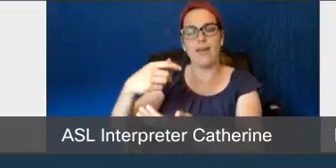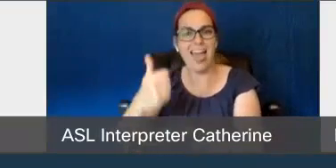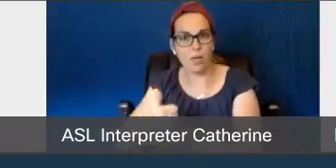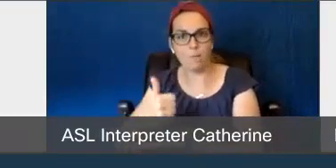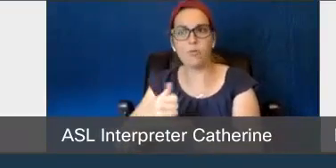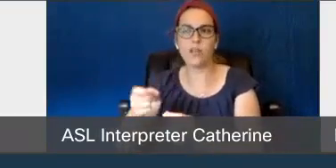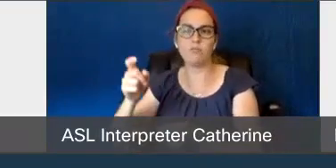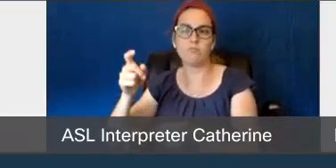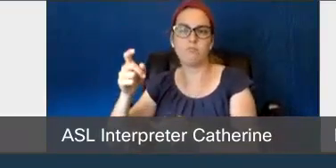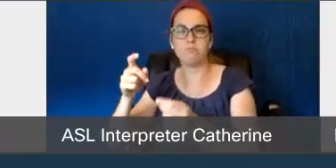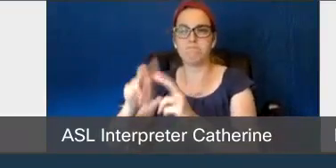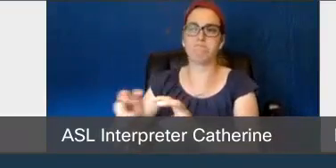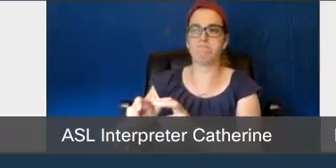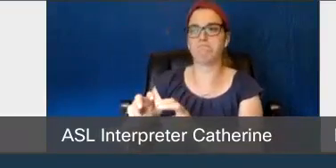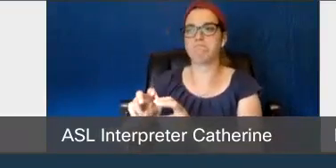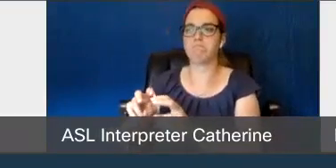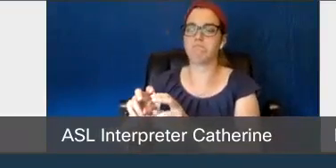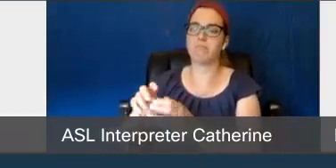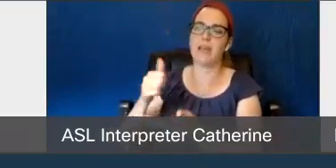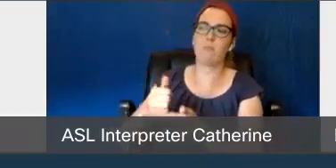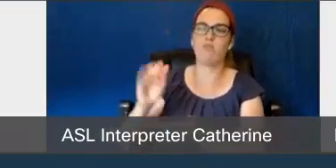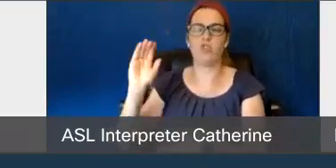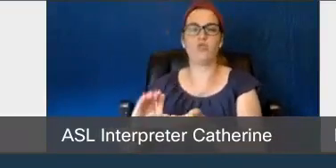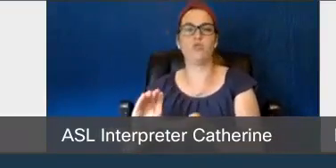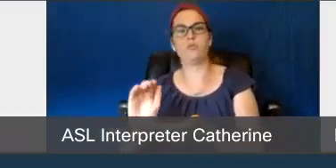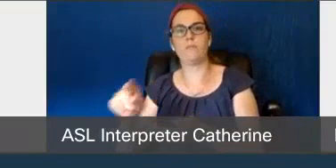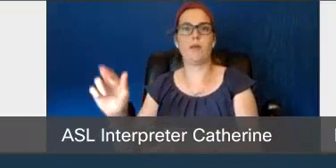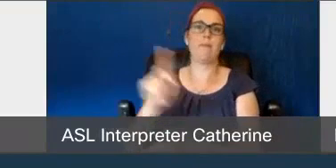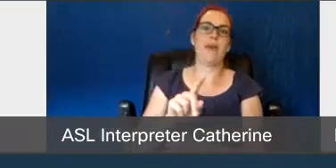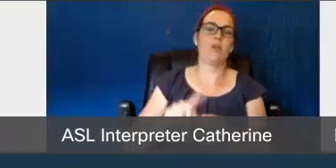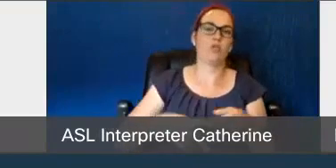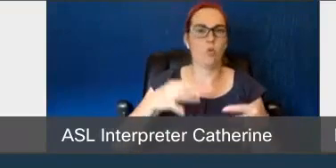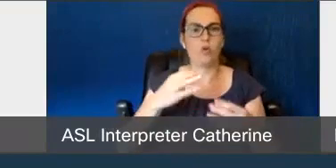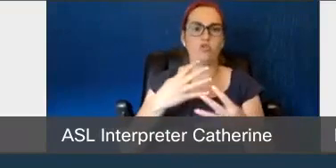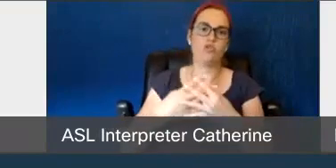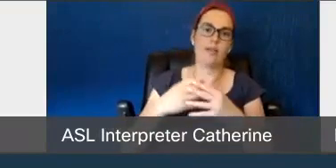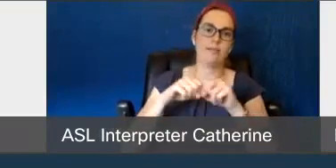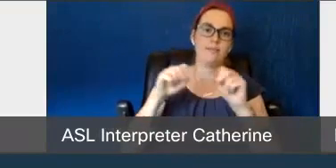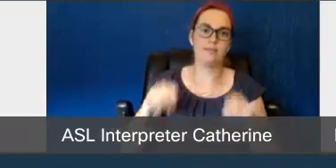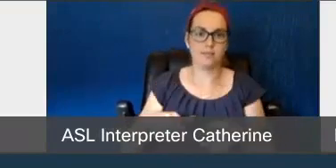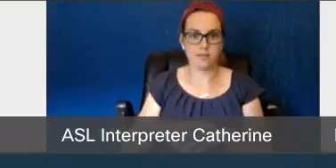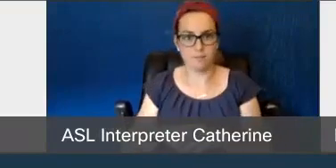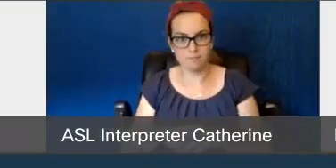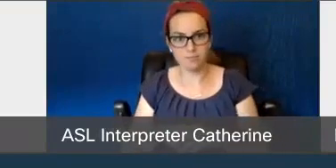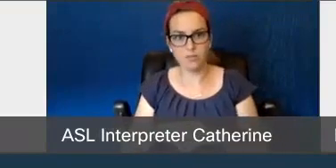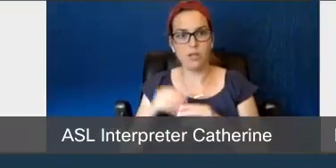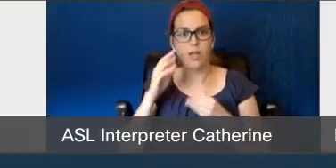by saying this is that we need the defense bar to know that all the decisions that we're making are treatment-related decisions.